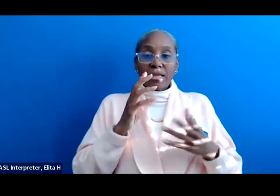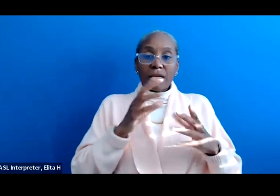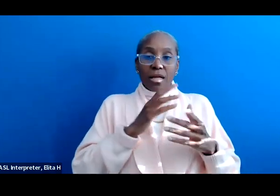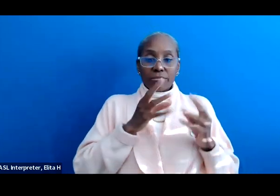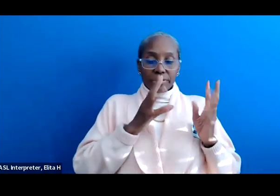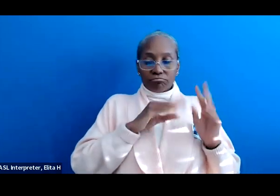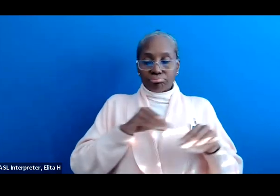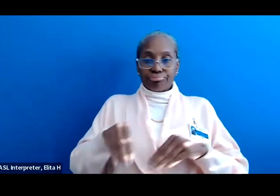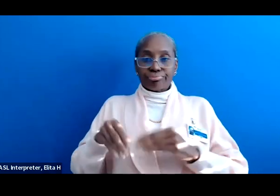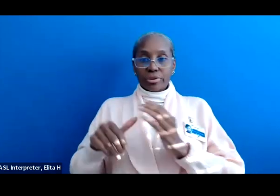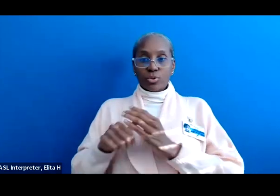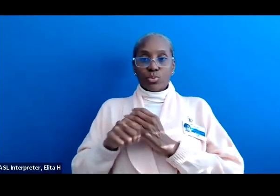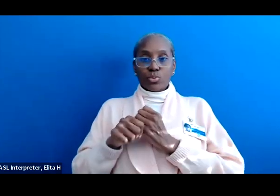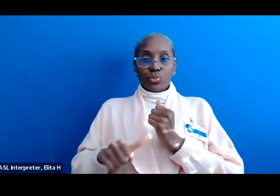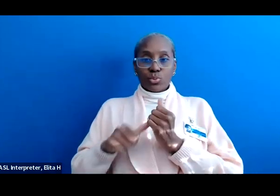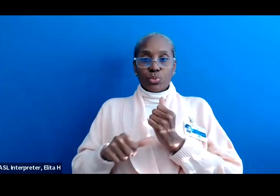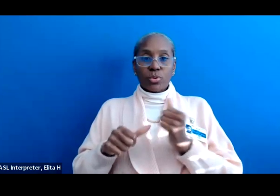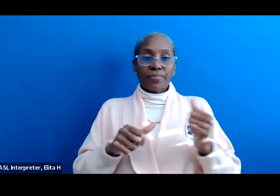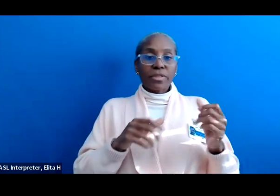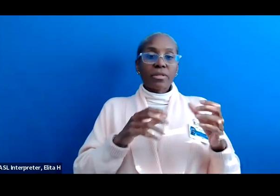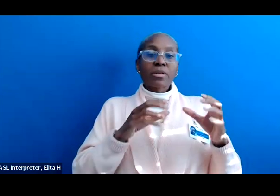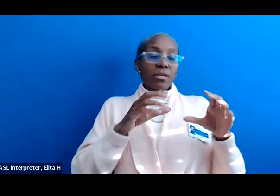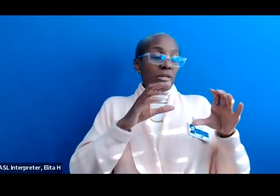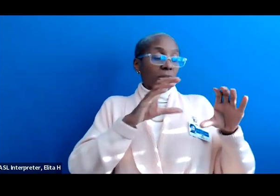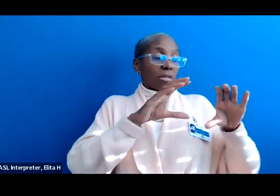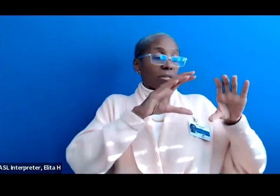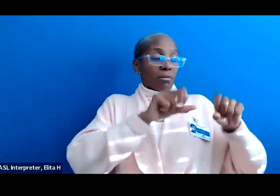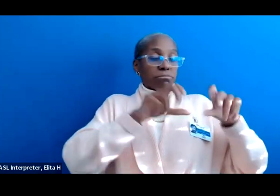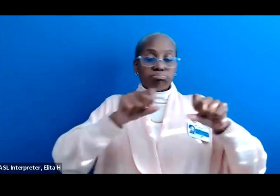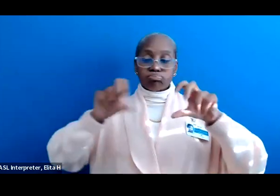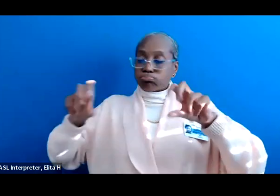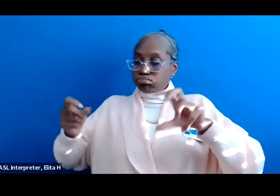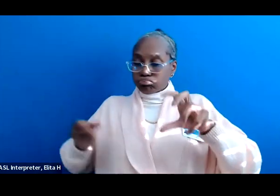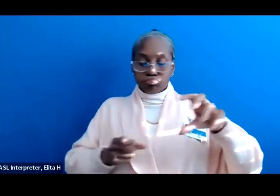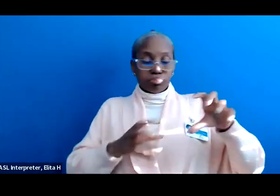That stool is passing very slowly in the paralyzed bowel, but the